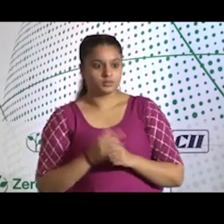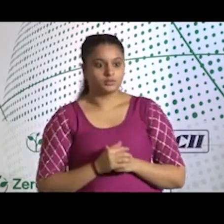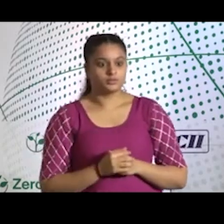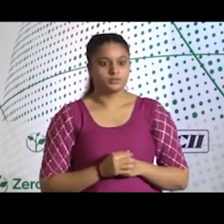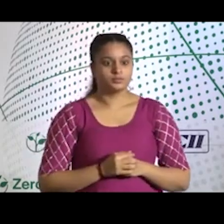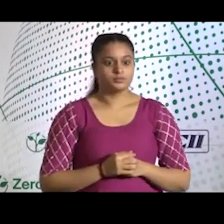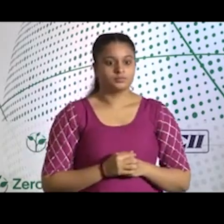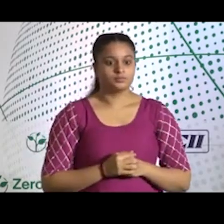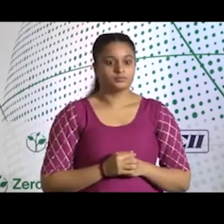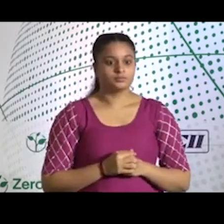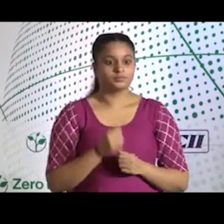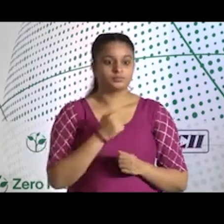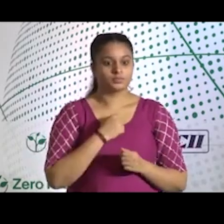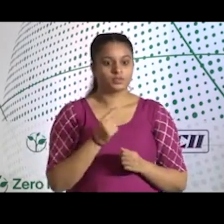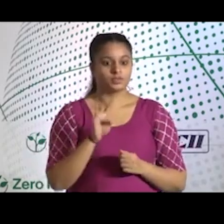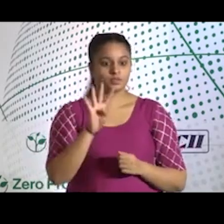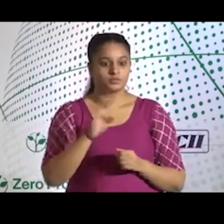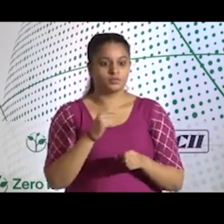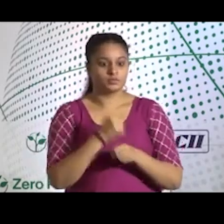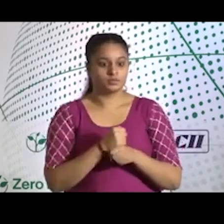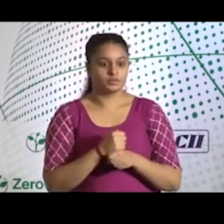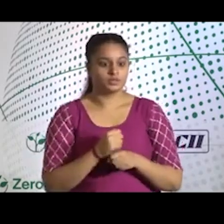Android phones, you couldn't be more true.